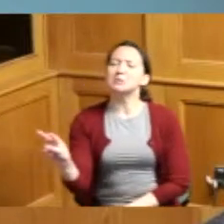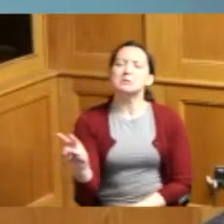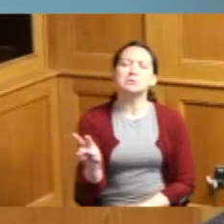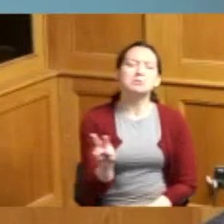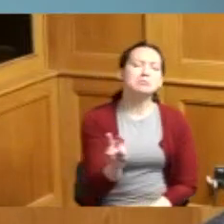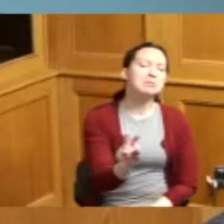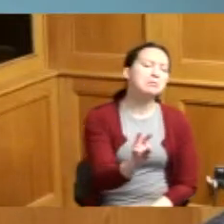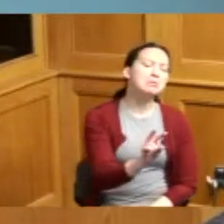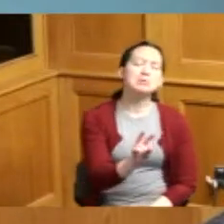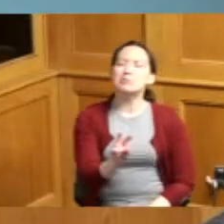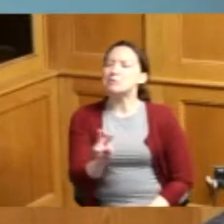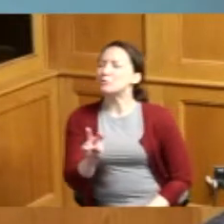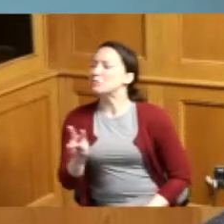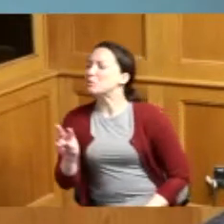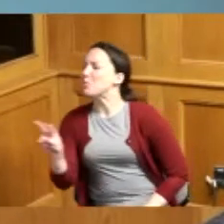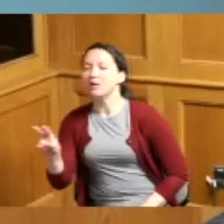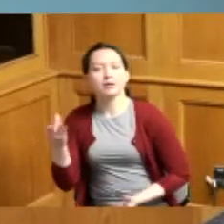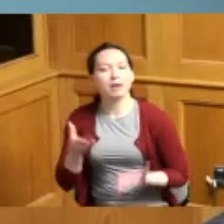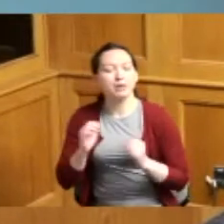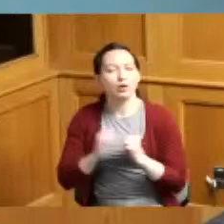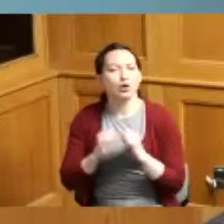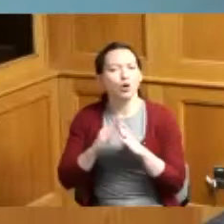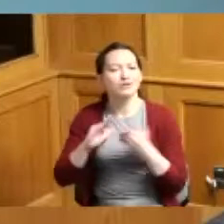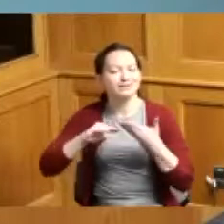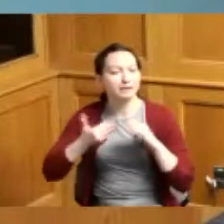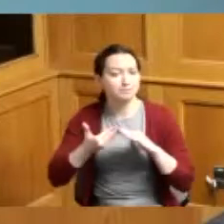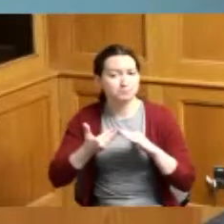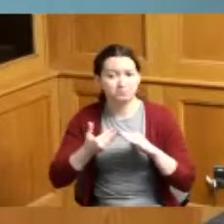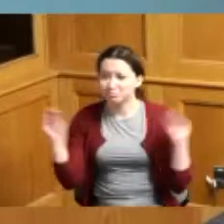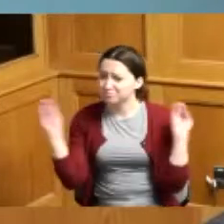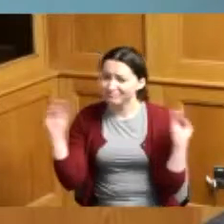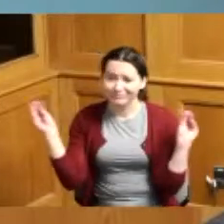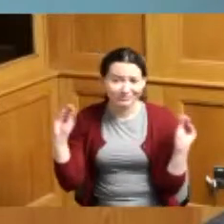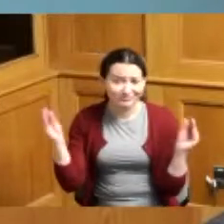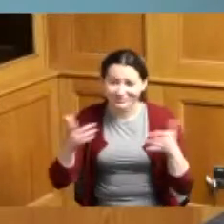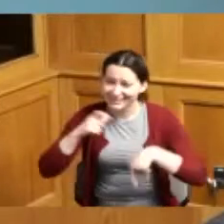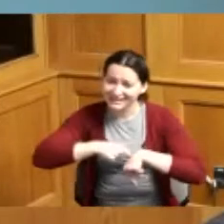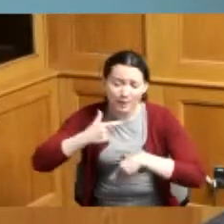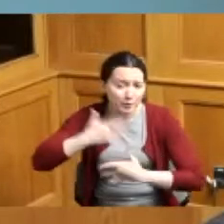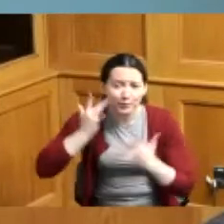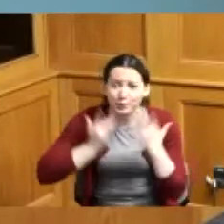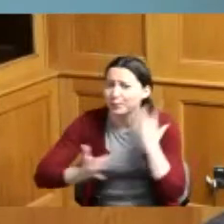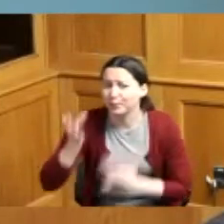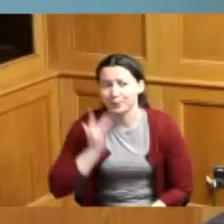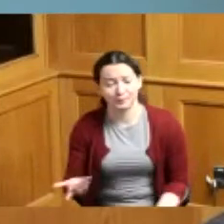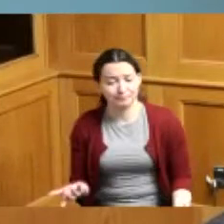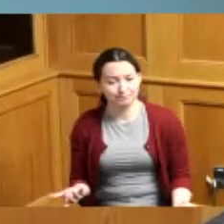being a part of for the the whole city we don't have uh we don't have the time so we have to make